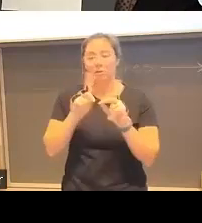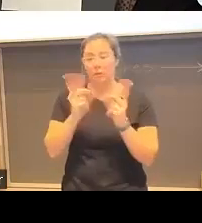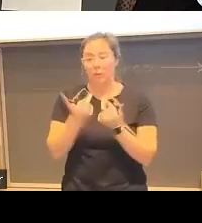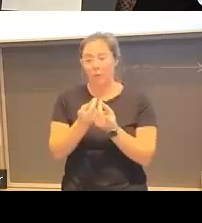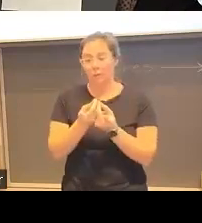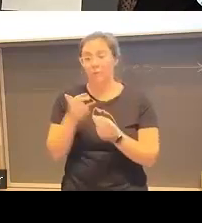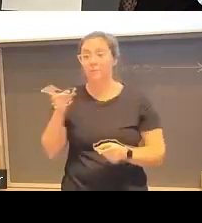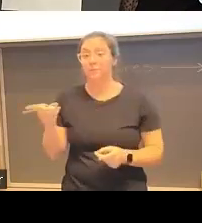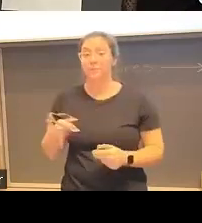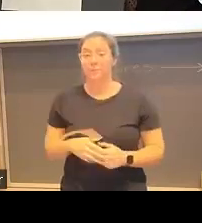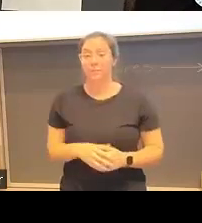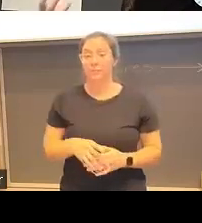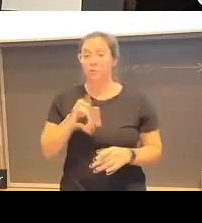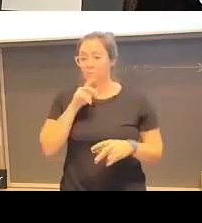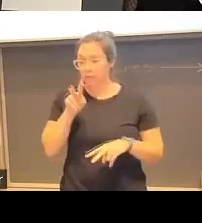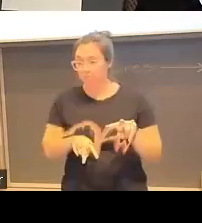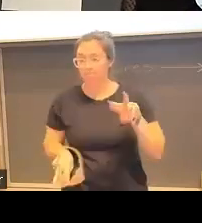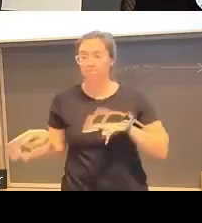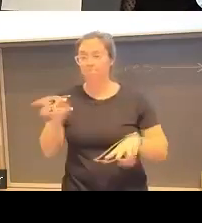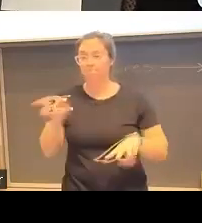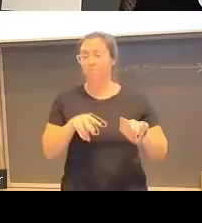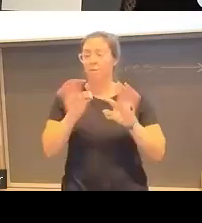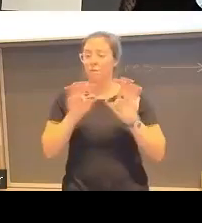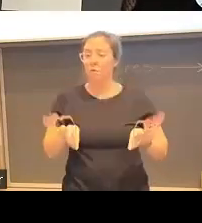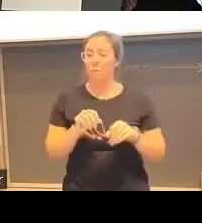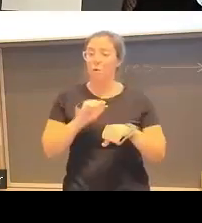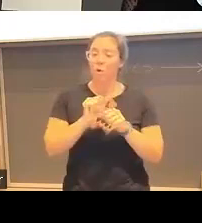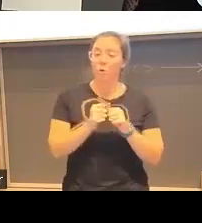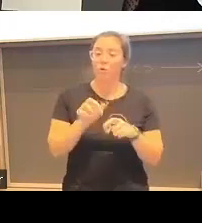has uh followed part of our standard format of working with residents in a variety of settings